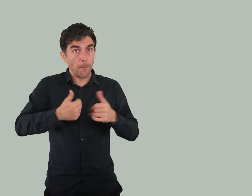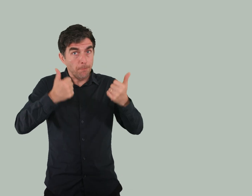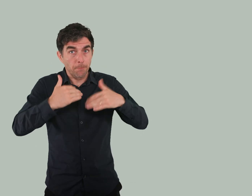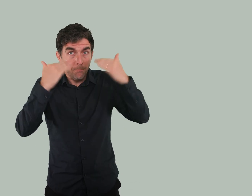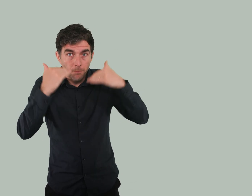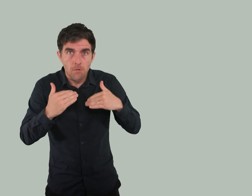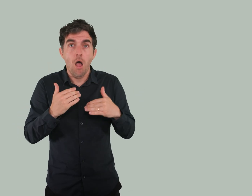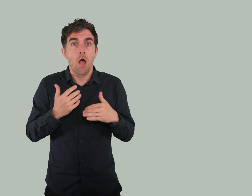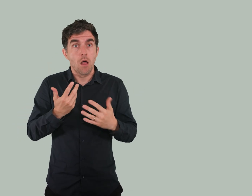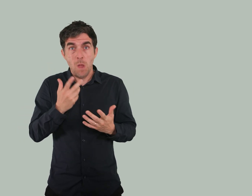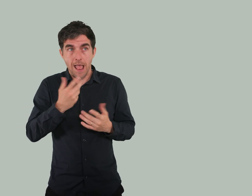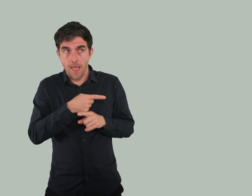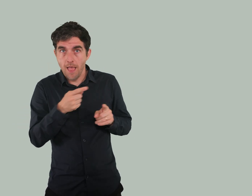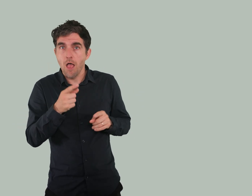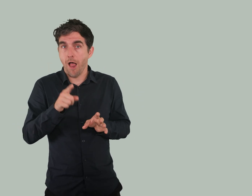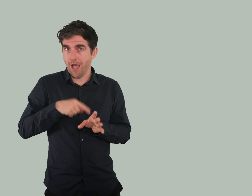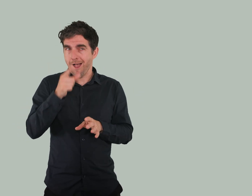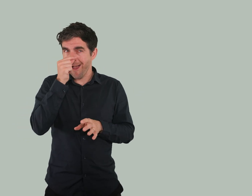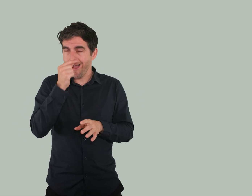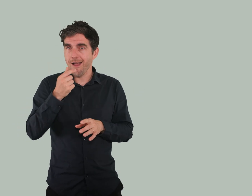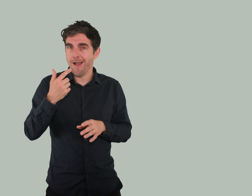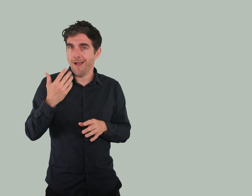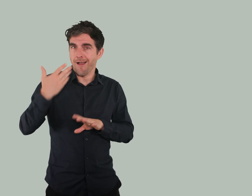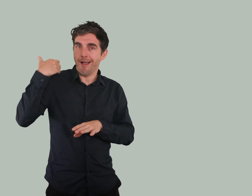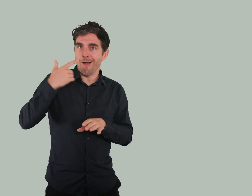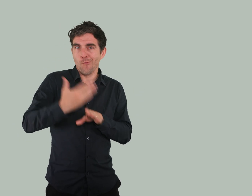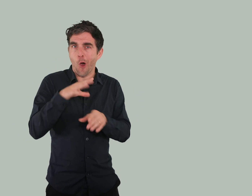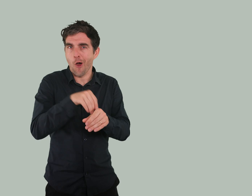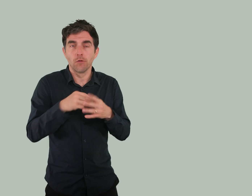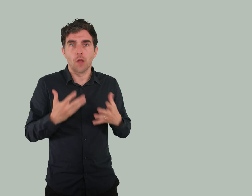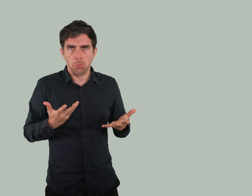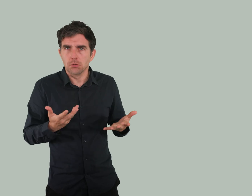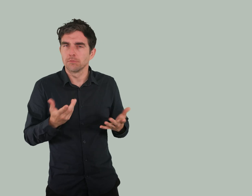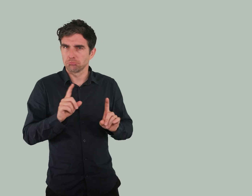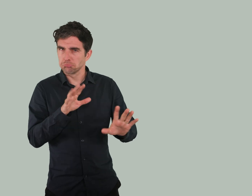and job quality in the sectors where young people are most likely to work.